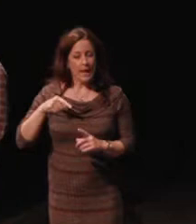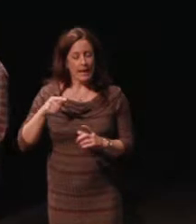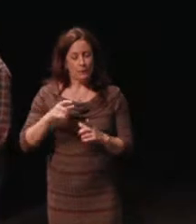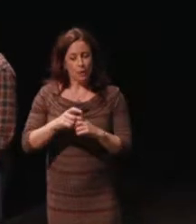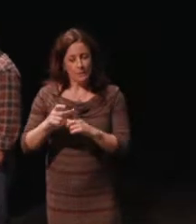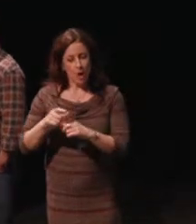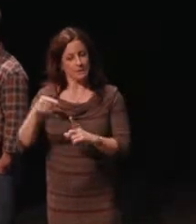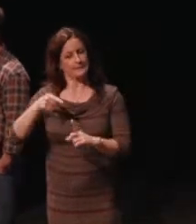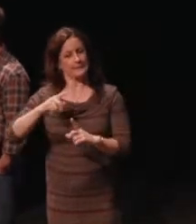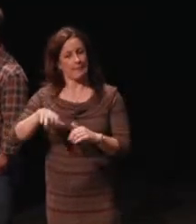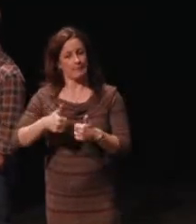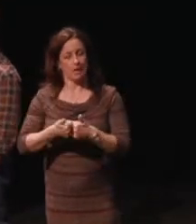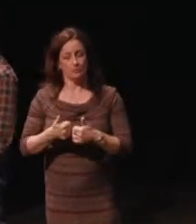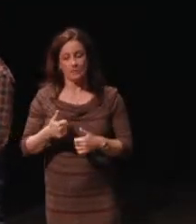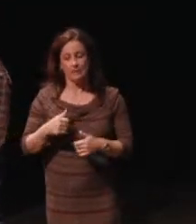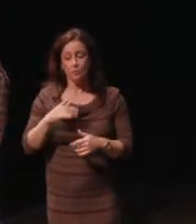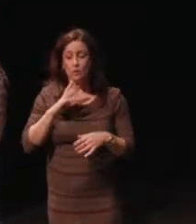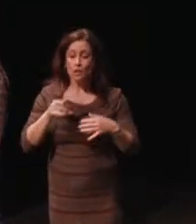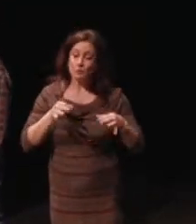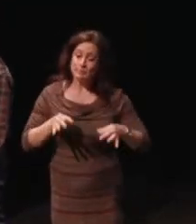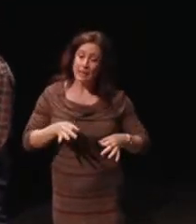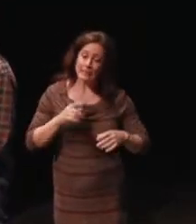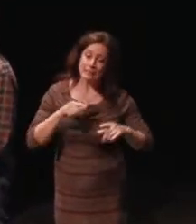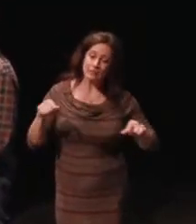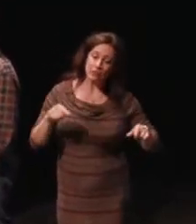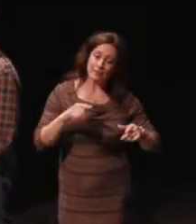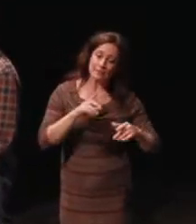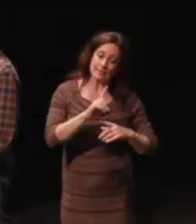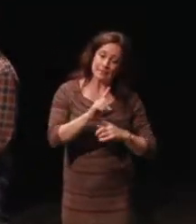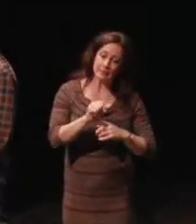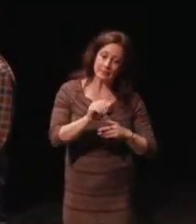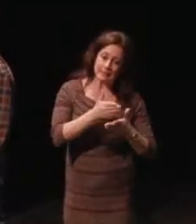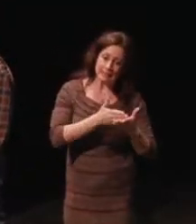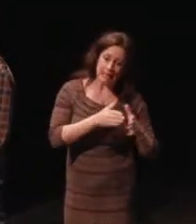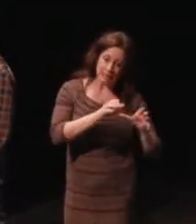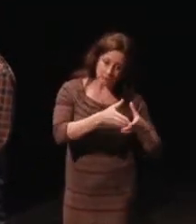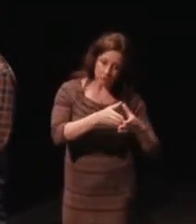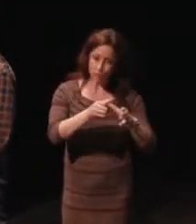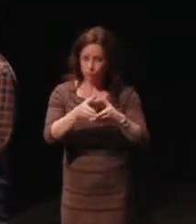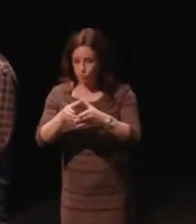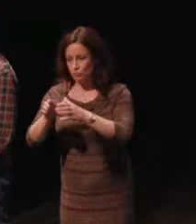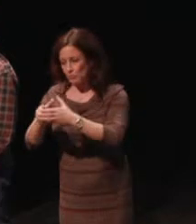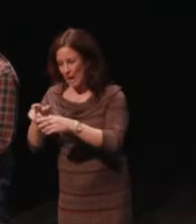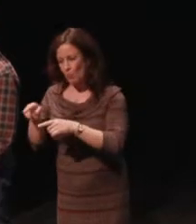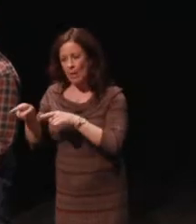different disabilities segments, and what these different things mean, I'm finding ownership within the team is virtually impossible.